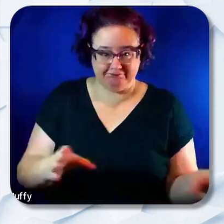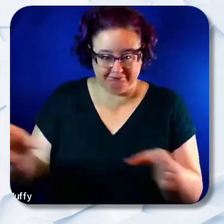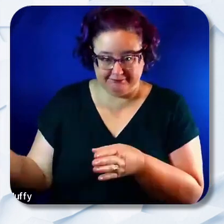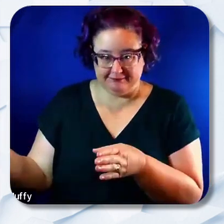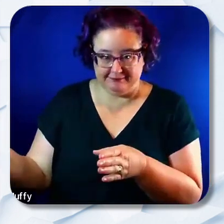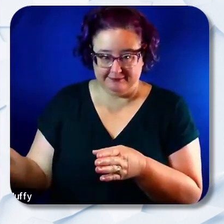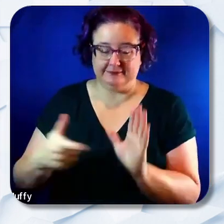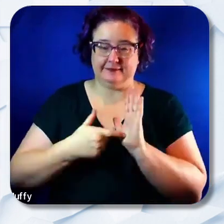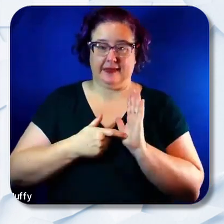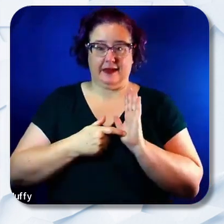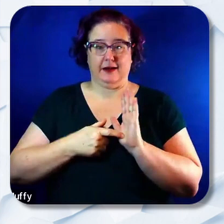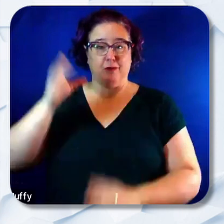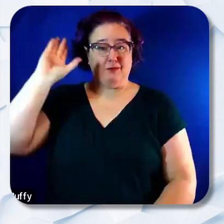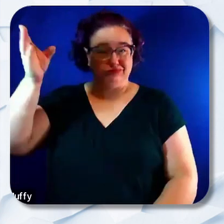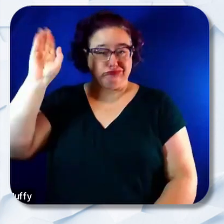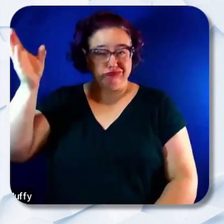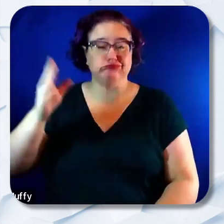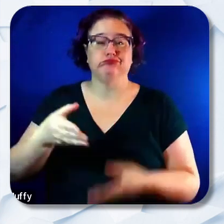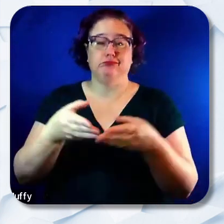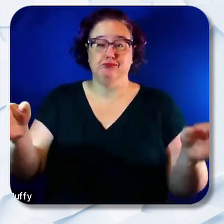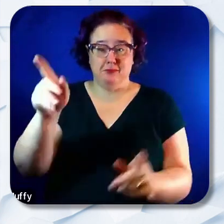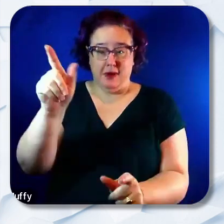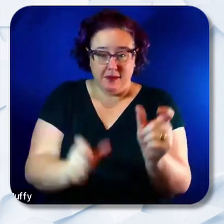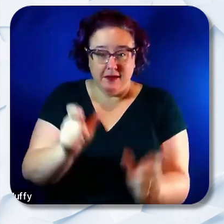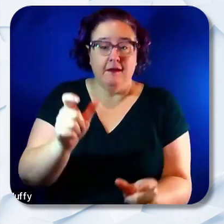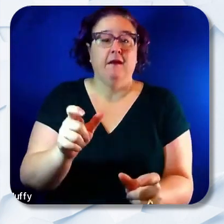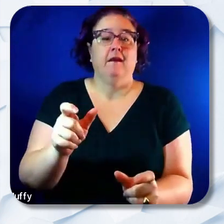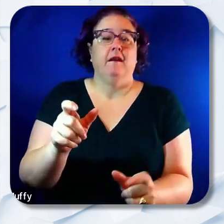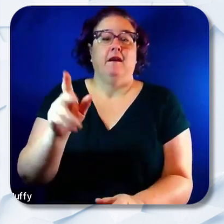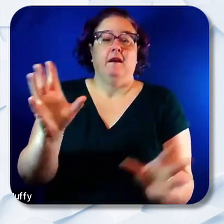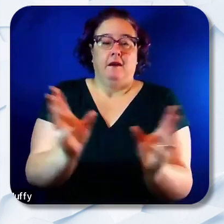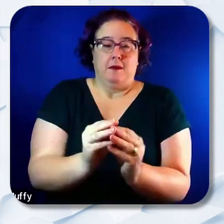to be presented in a public meeting delineating how EEF will be spent.